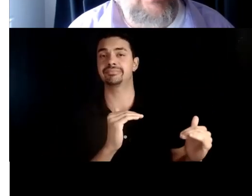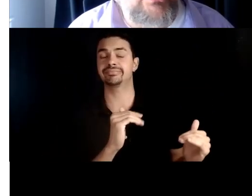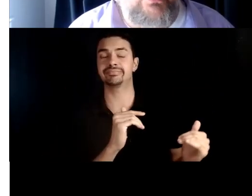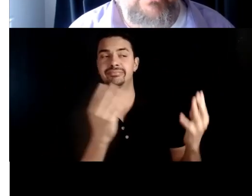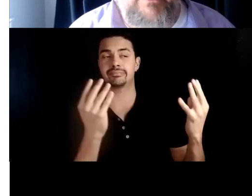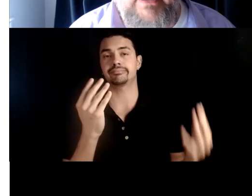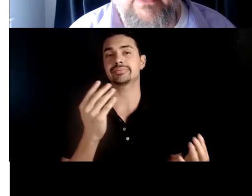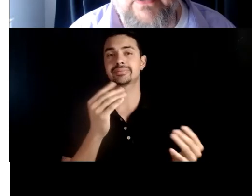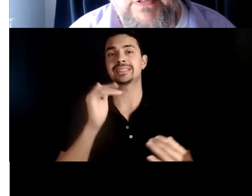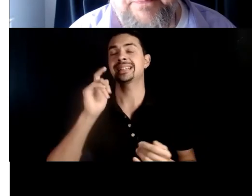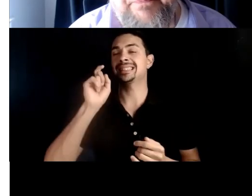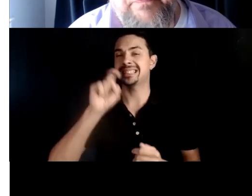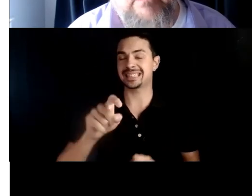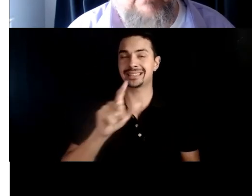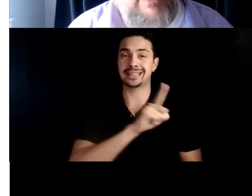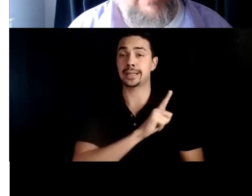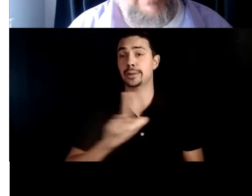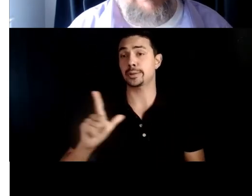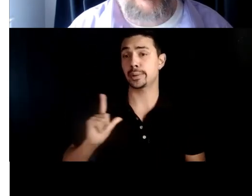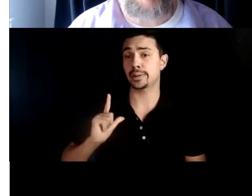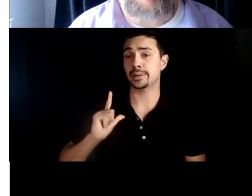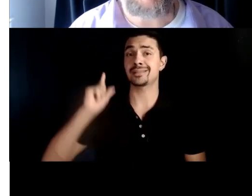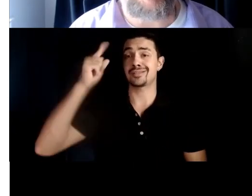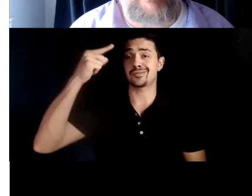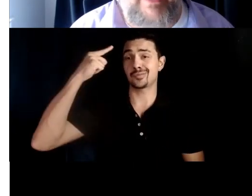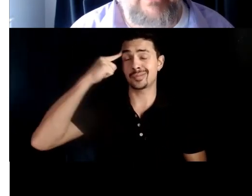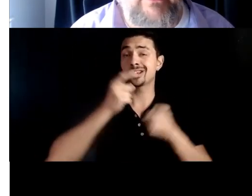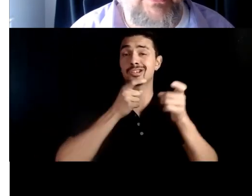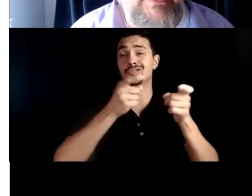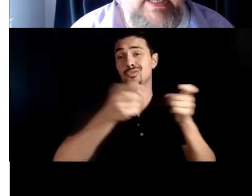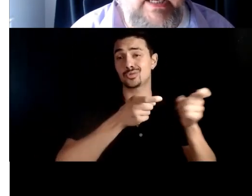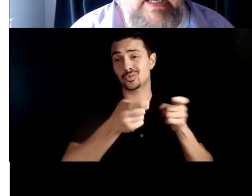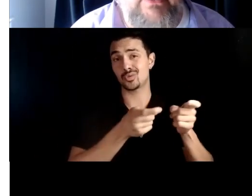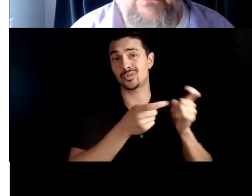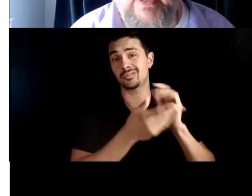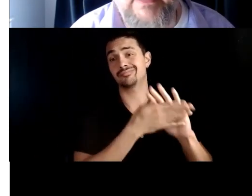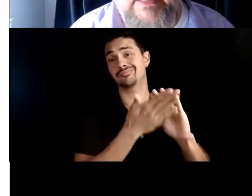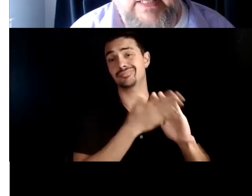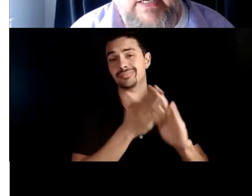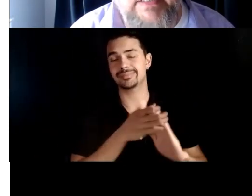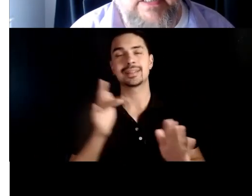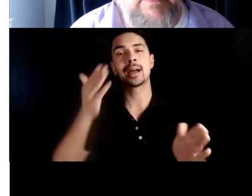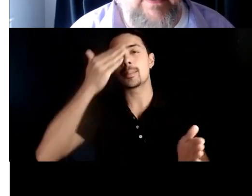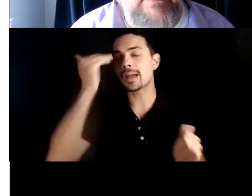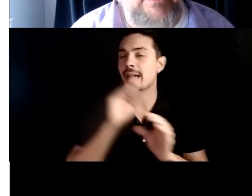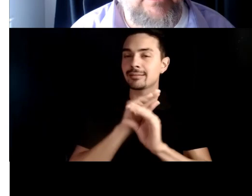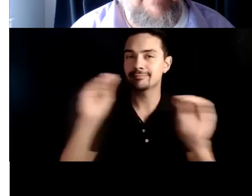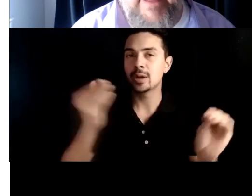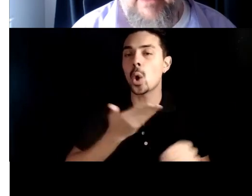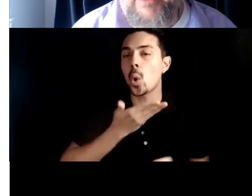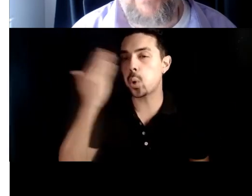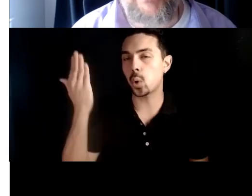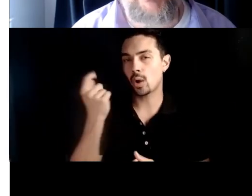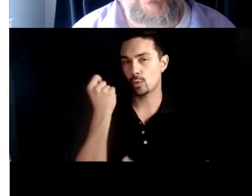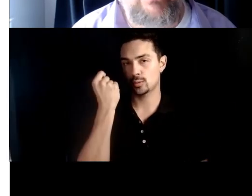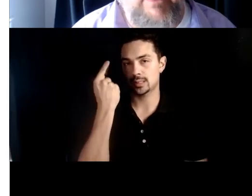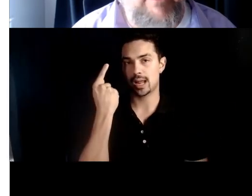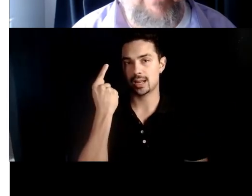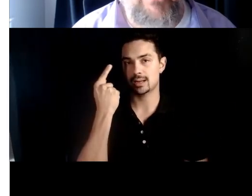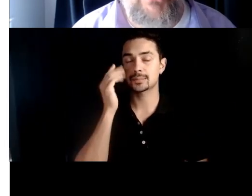and controlled by others. In many ways, the lack of understanding of trans identities and experiences has been controlled by the people